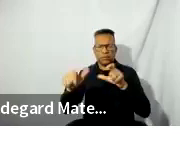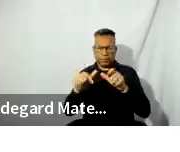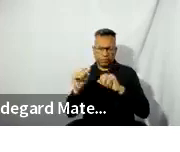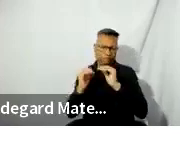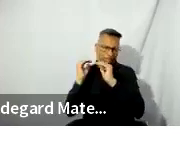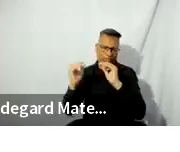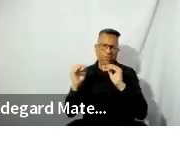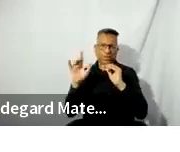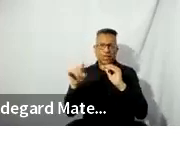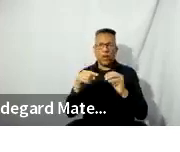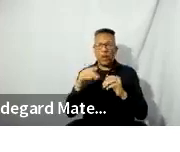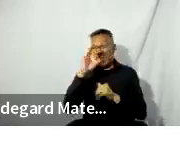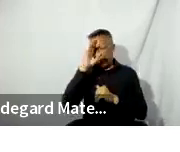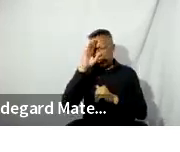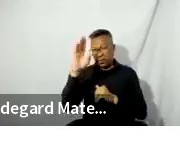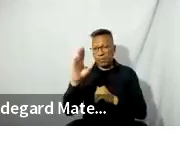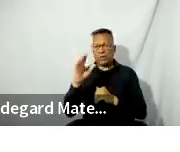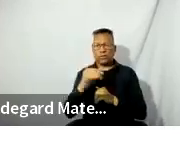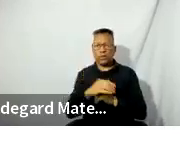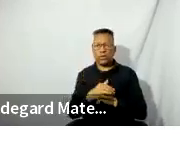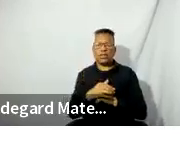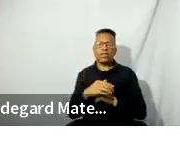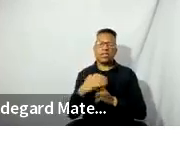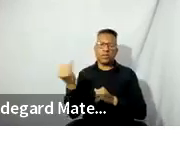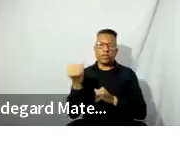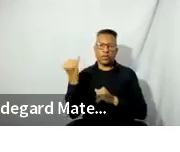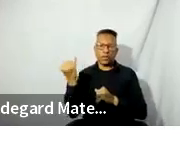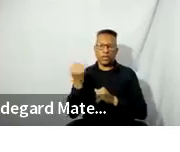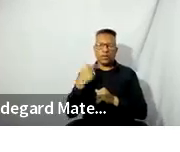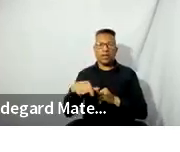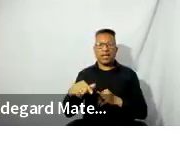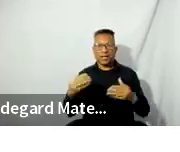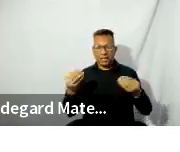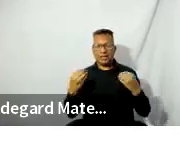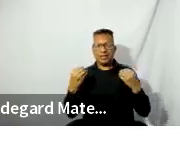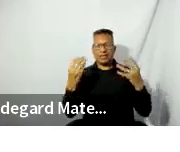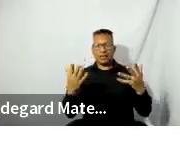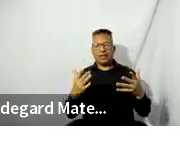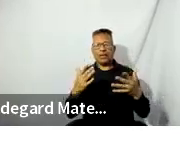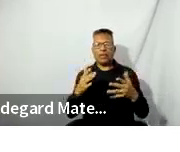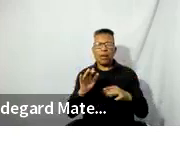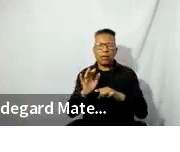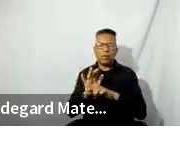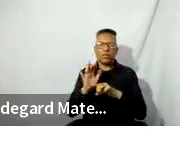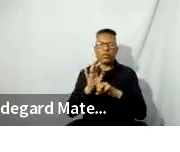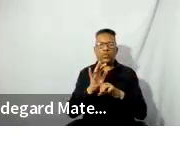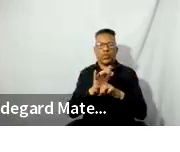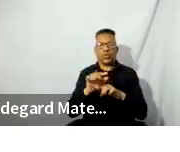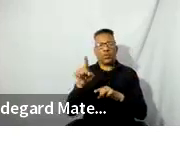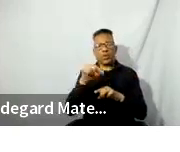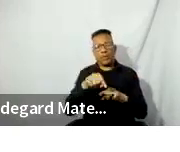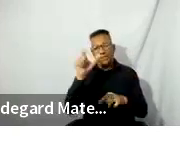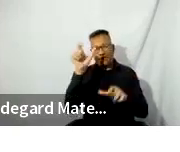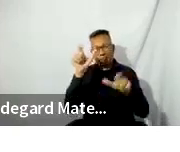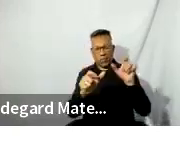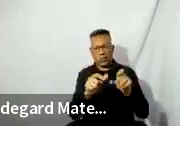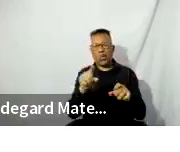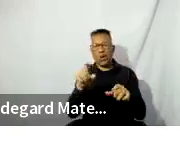possibility of external regulation of behavior , and and where external regulation regulation of behavior in this case refers to the role